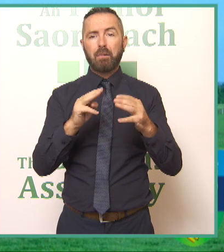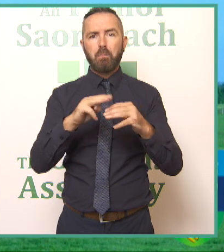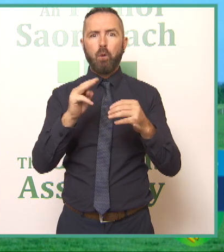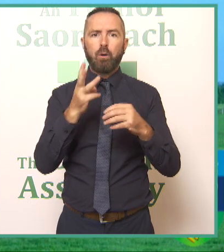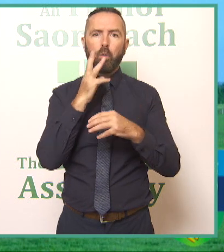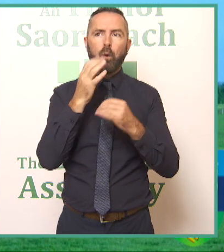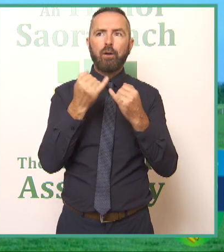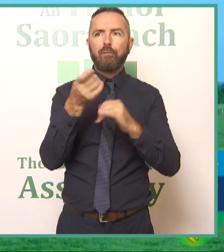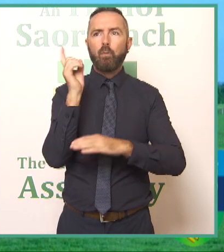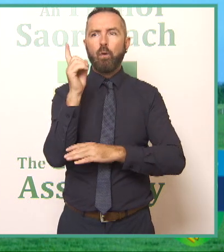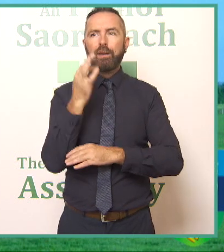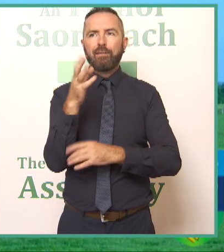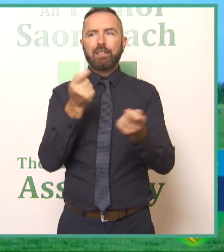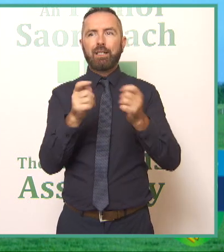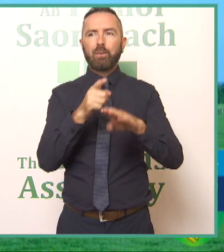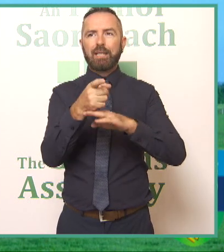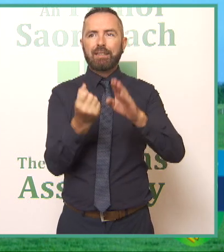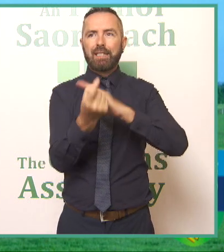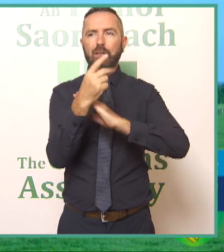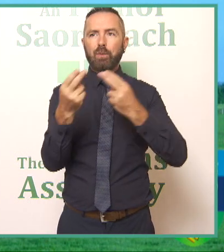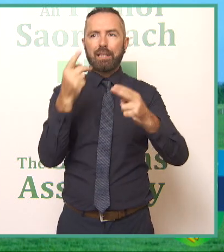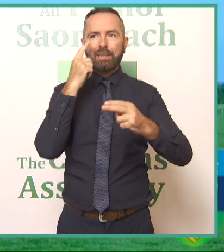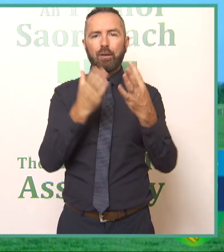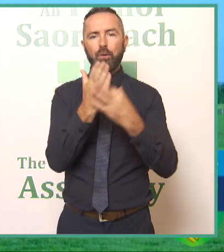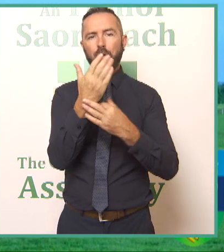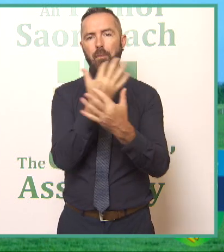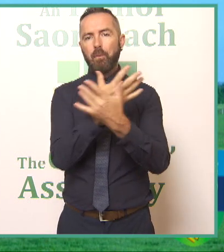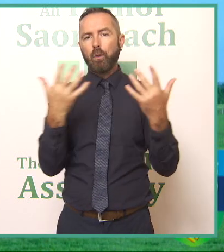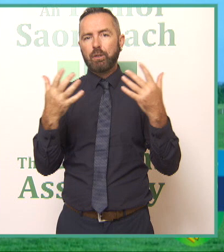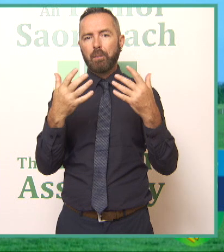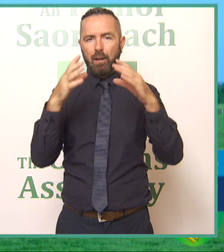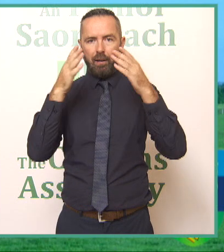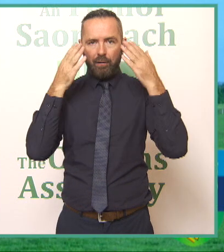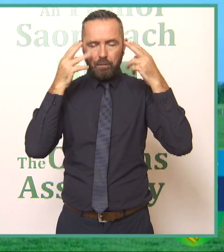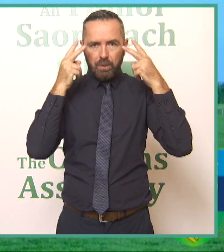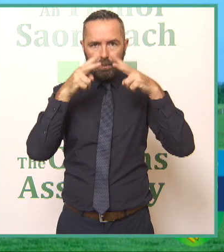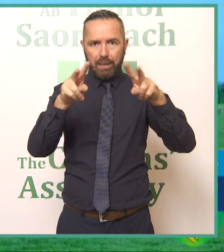dealing with these issues we need to see them through multiple lenses focusing on greenhouse gas